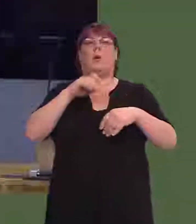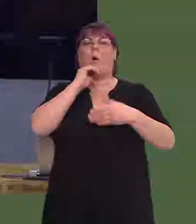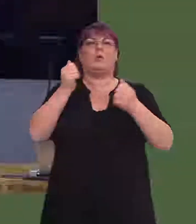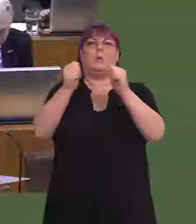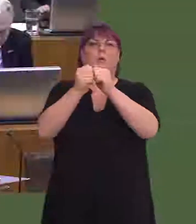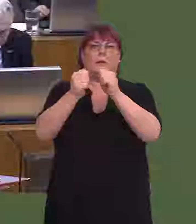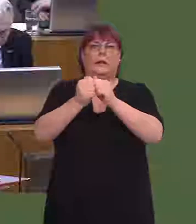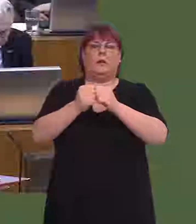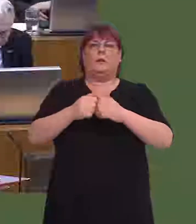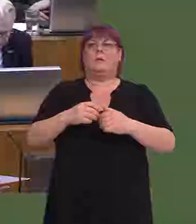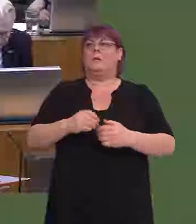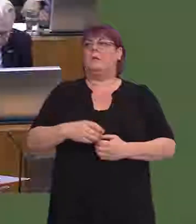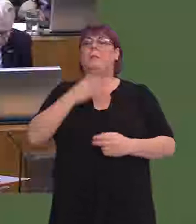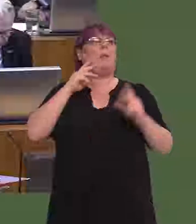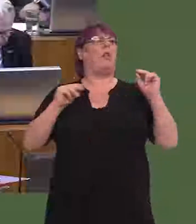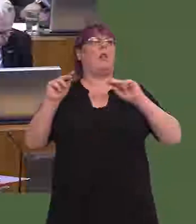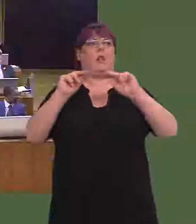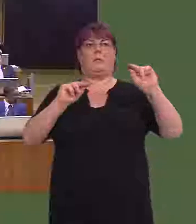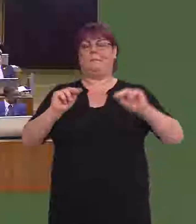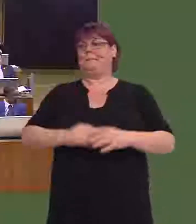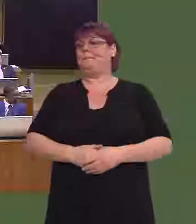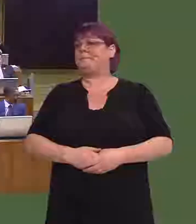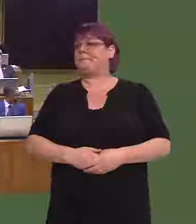But, the question I asked was a simple one.